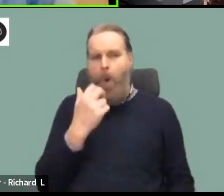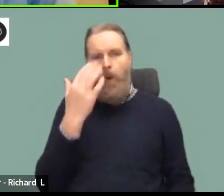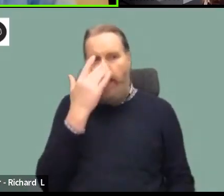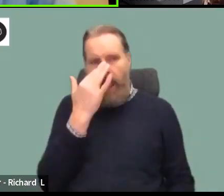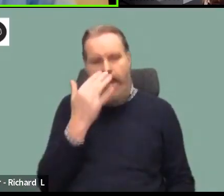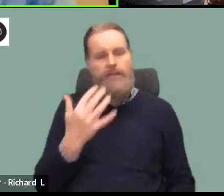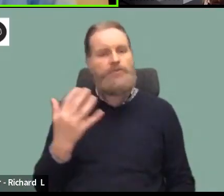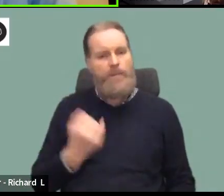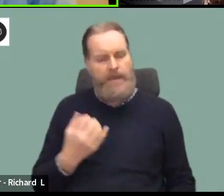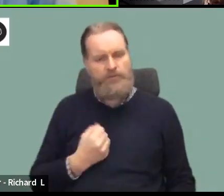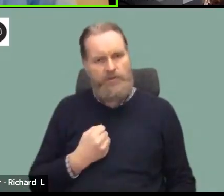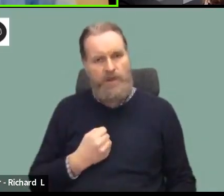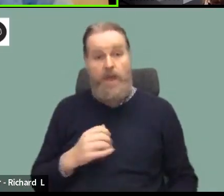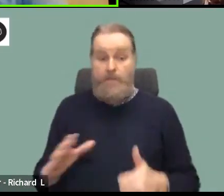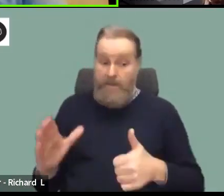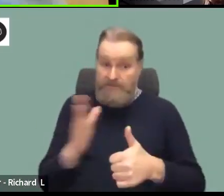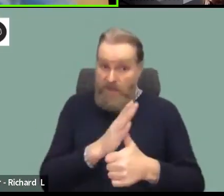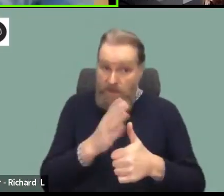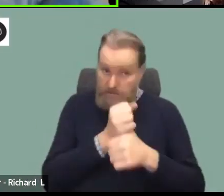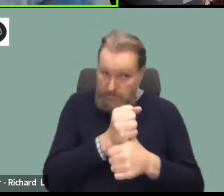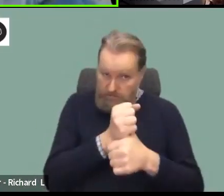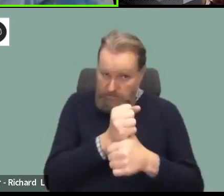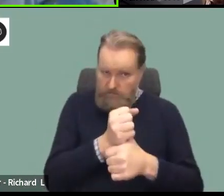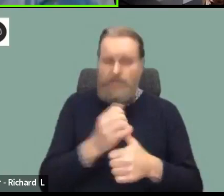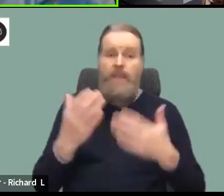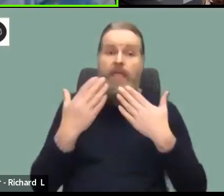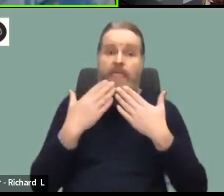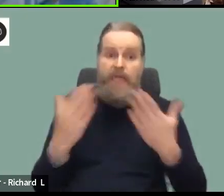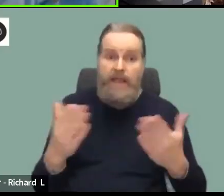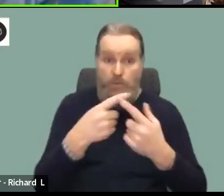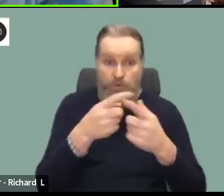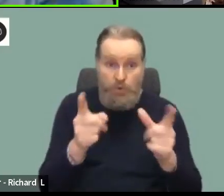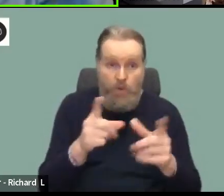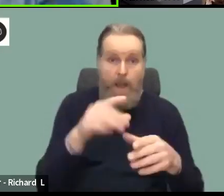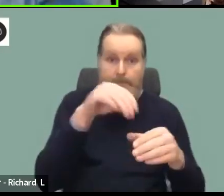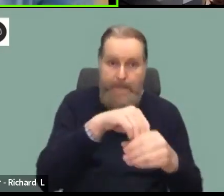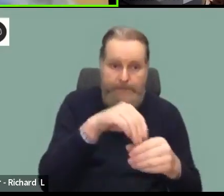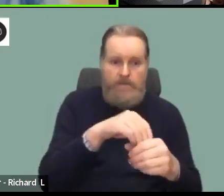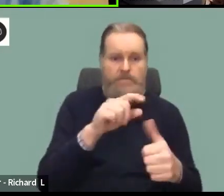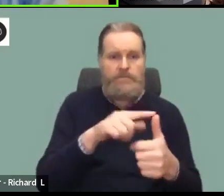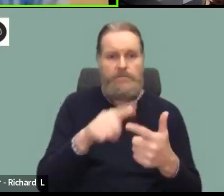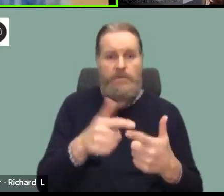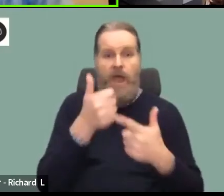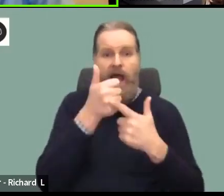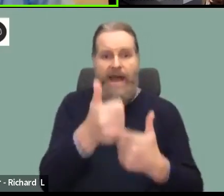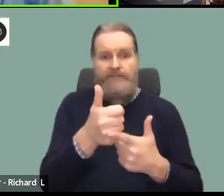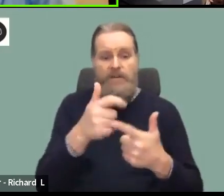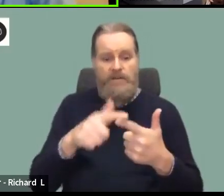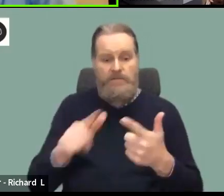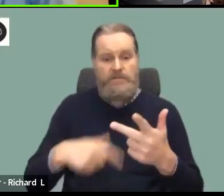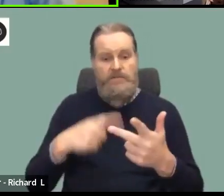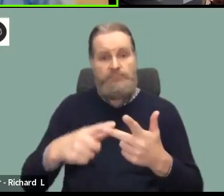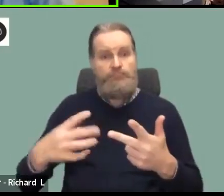to give us justice on pensions. But I want to start by thanking everybody every member every advocate and every rep. p, and all of our staff will work